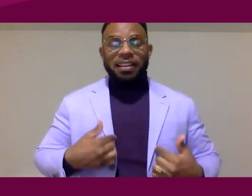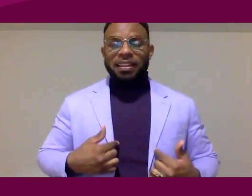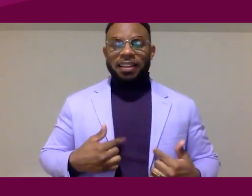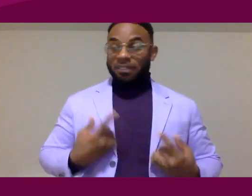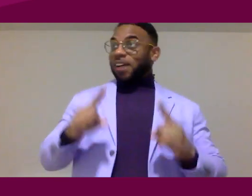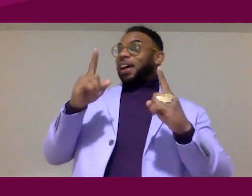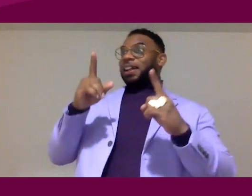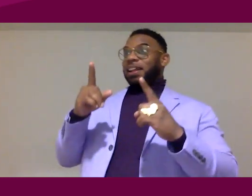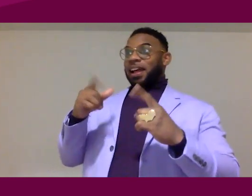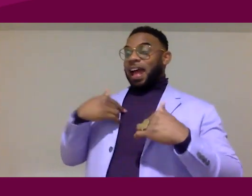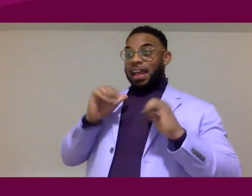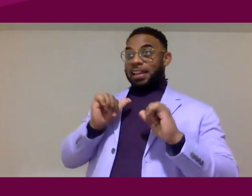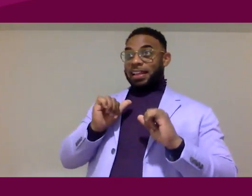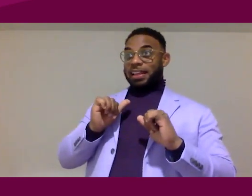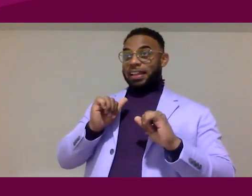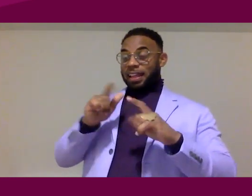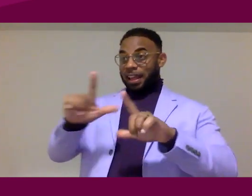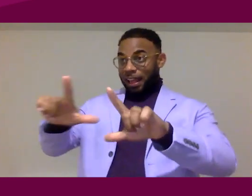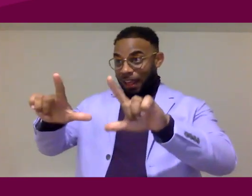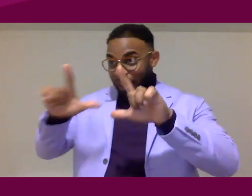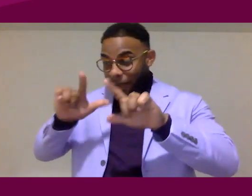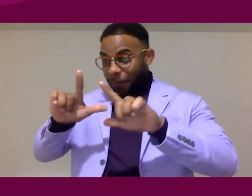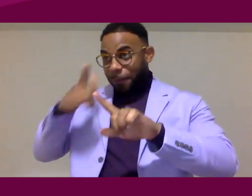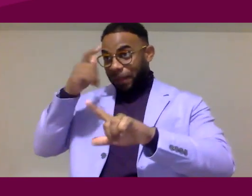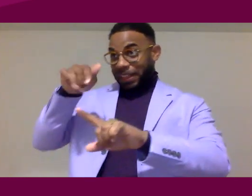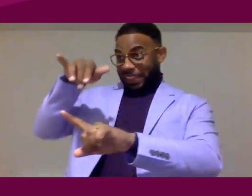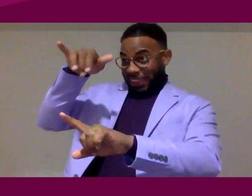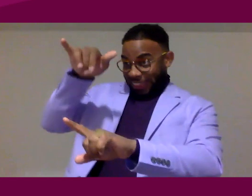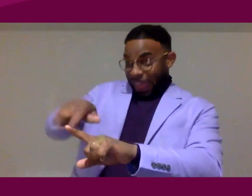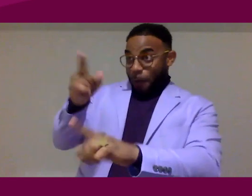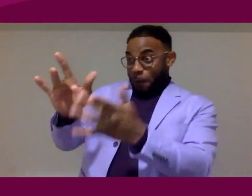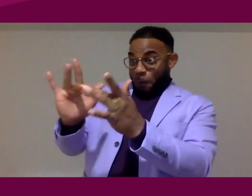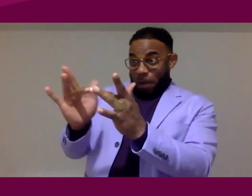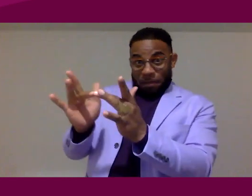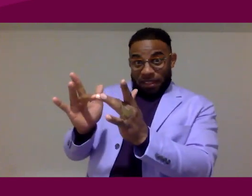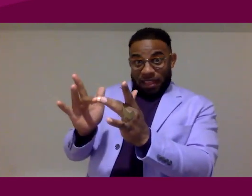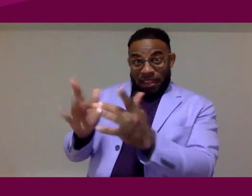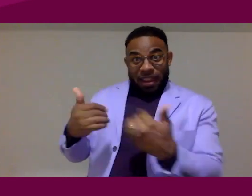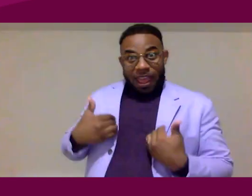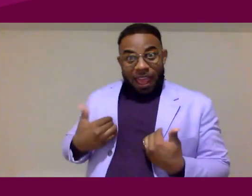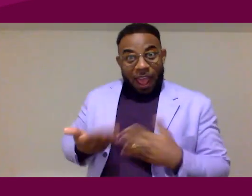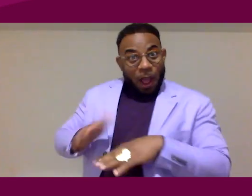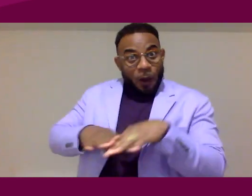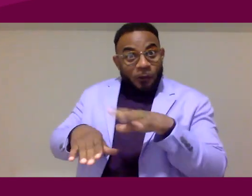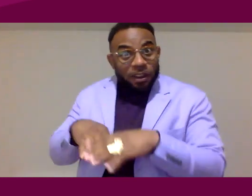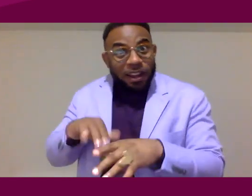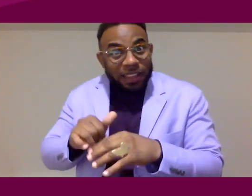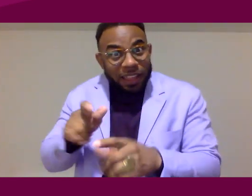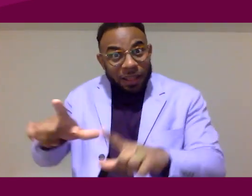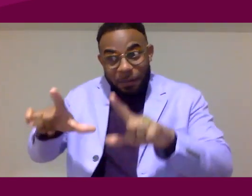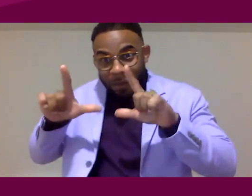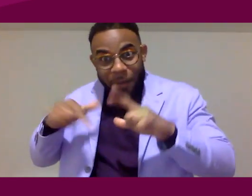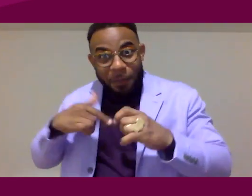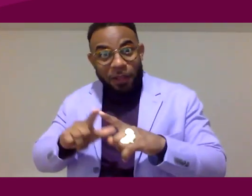Finally, I can magnify my screen because this website has an overlay that magnifies my screen.